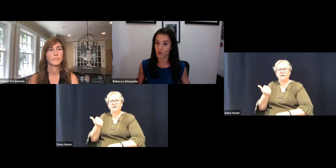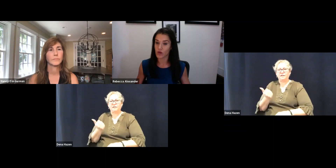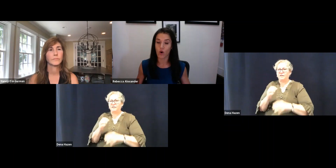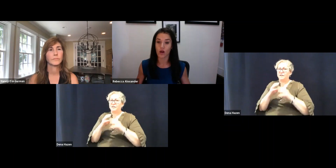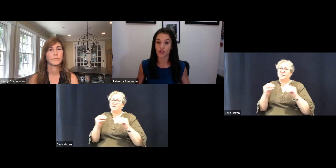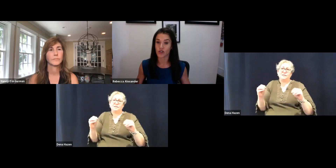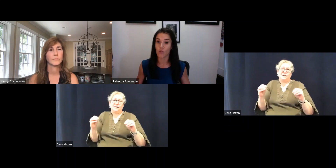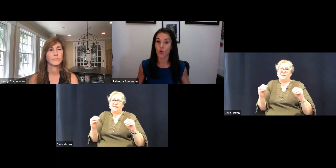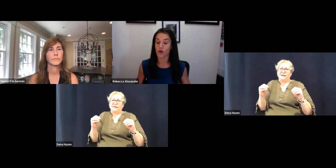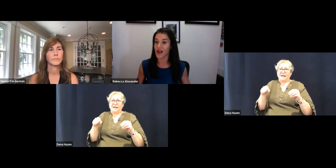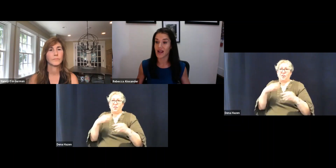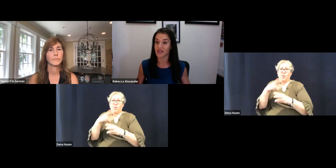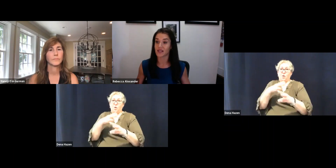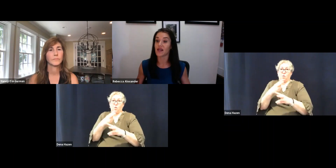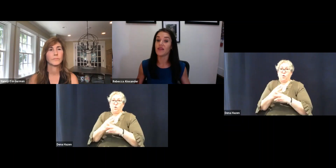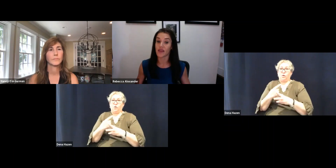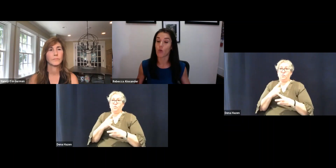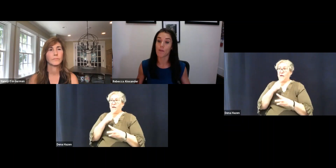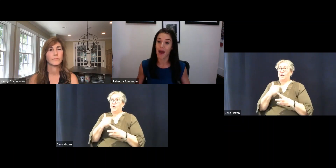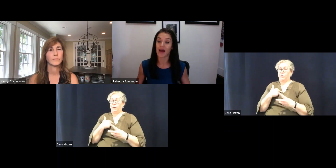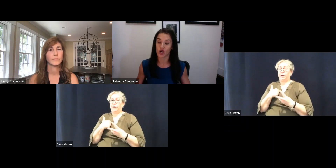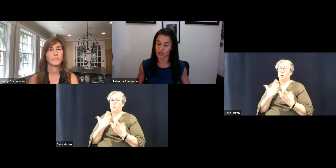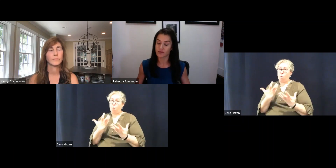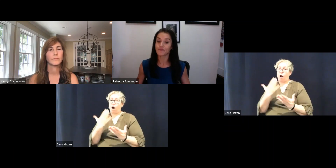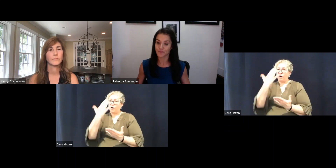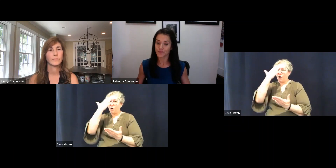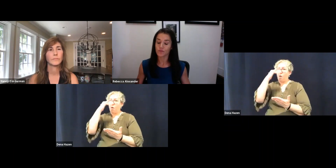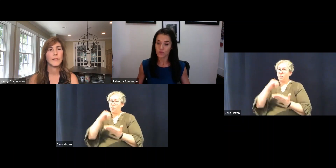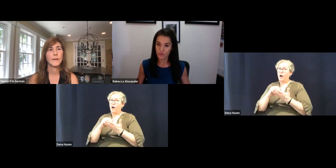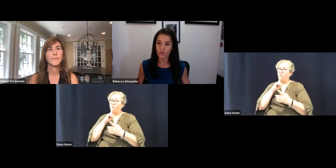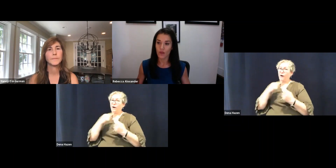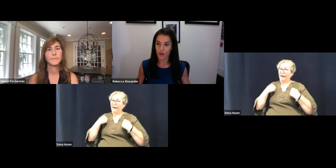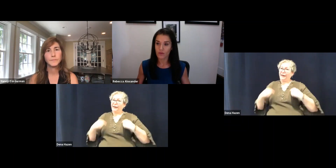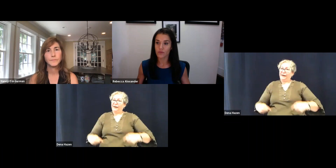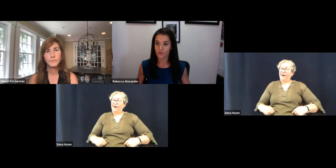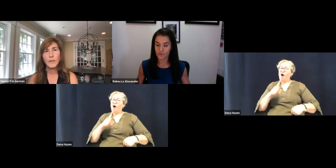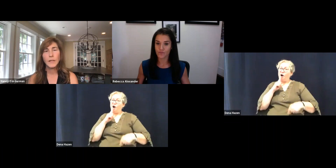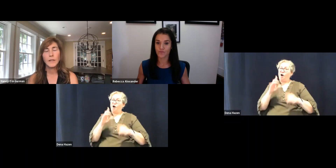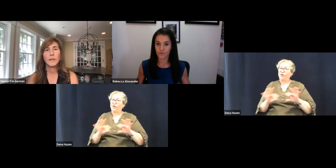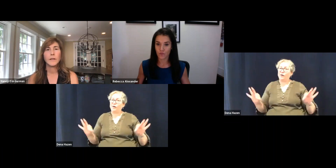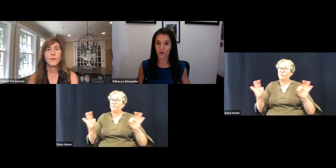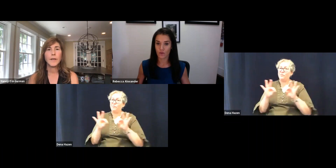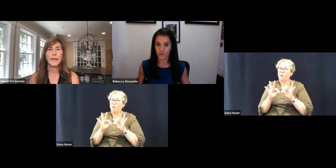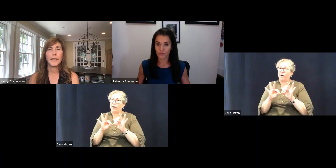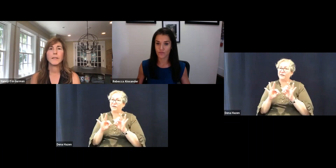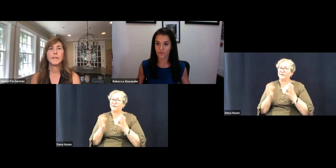that we want to know more than anything than that we matter. OK.